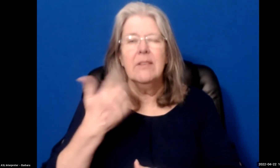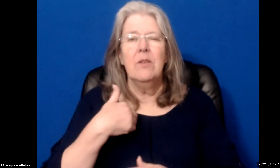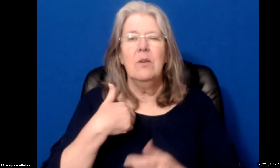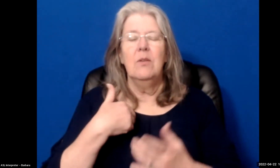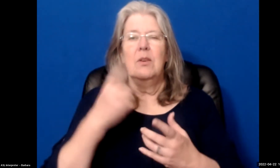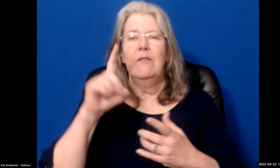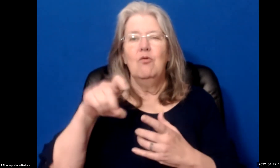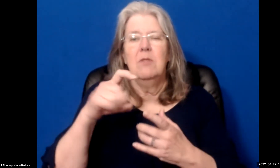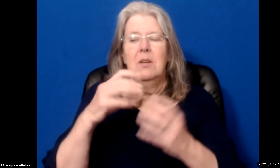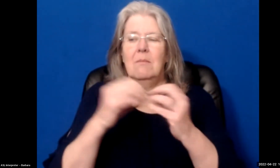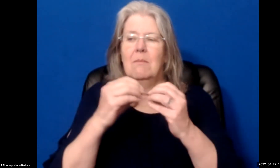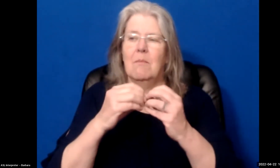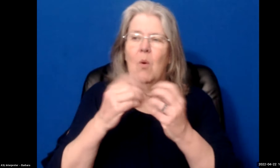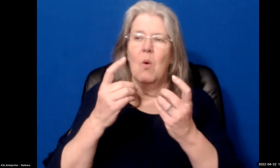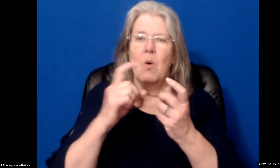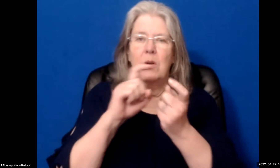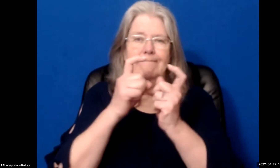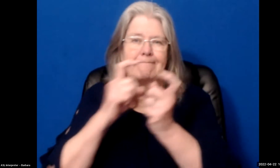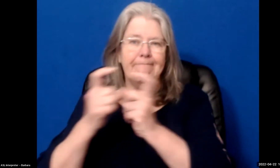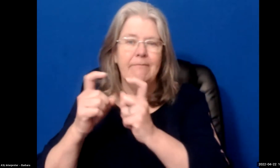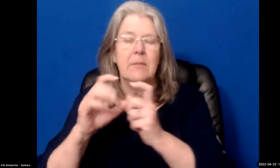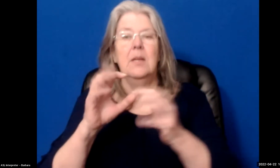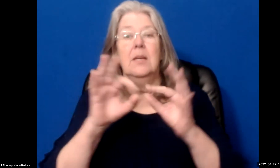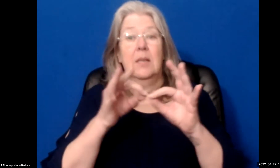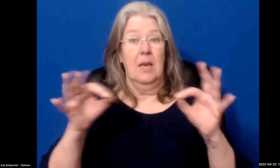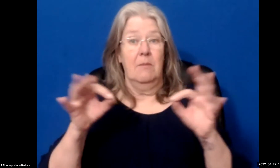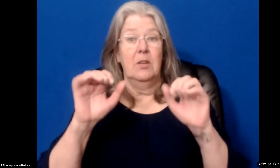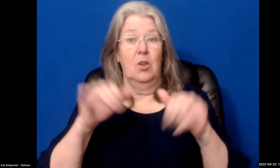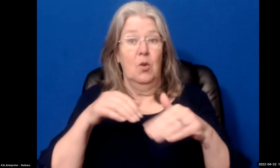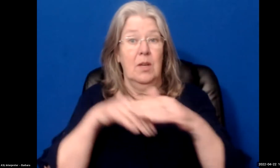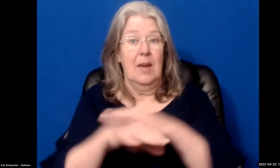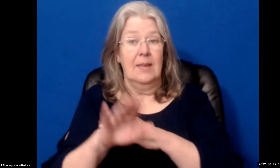captioning you can actually access the stream text linked